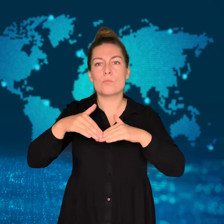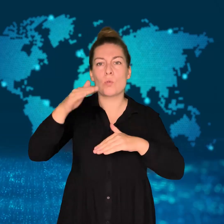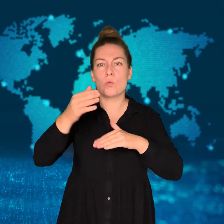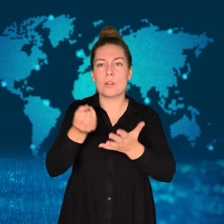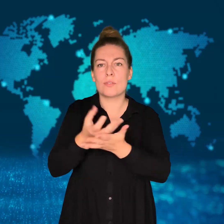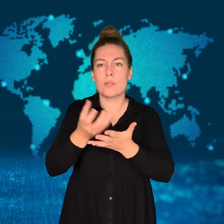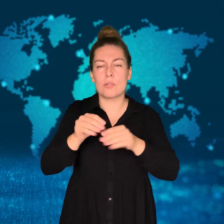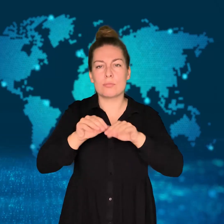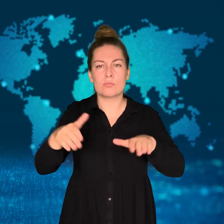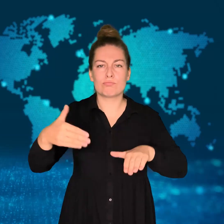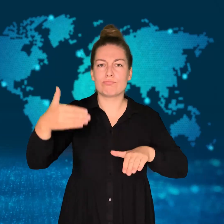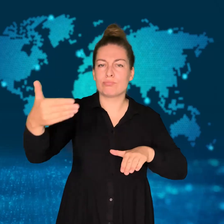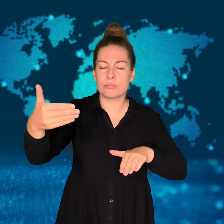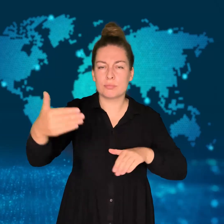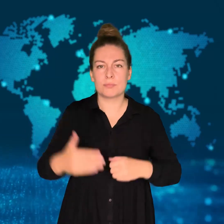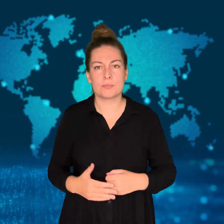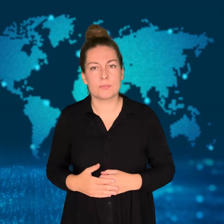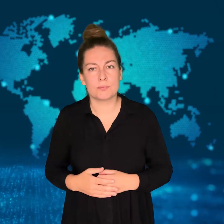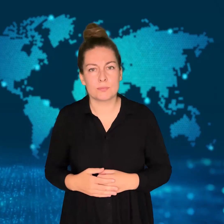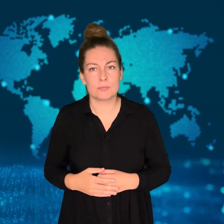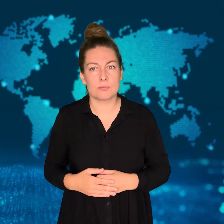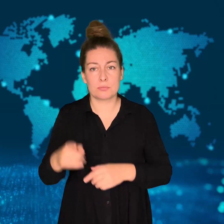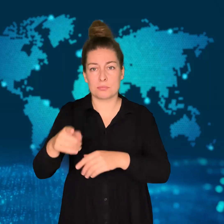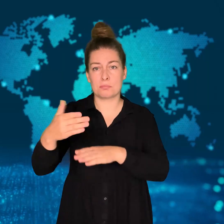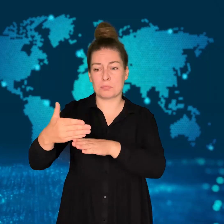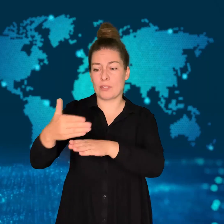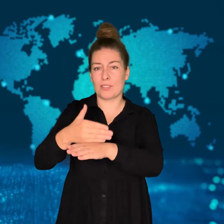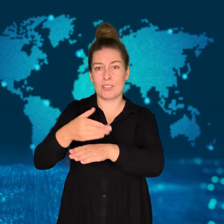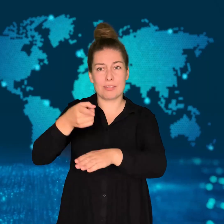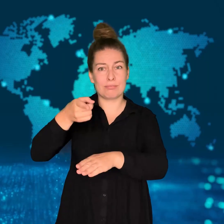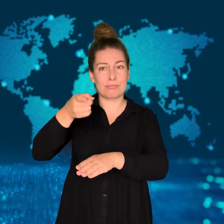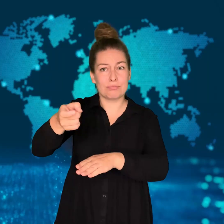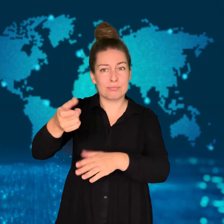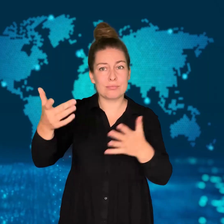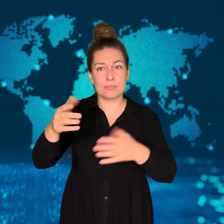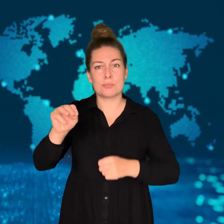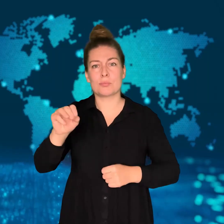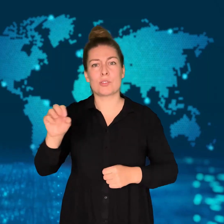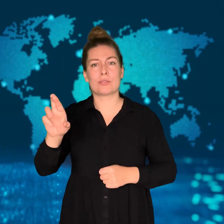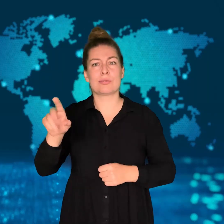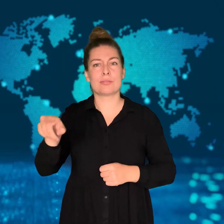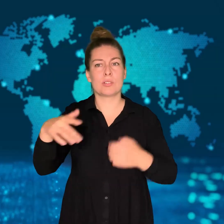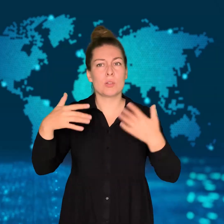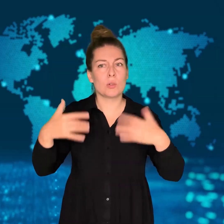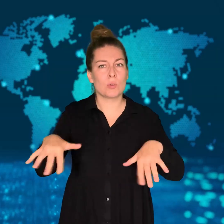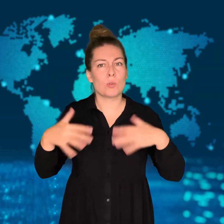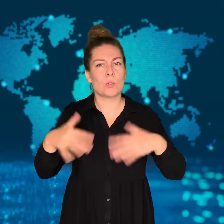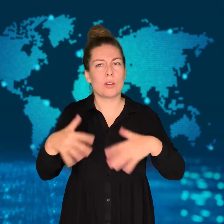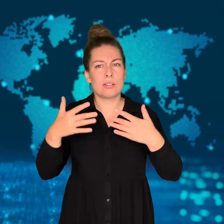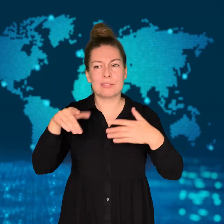Prior to the shooting, Moor had been abused online